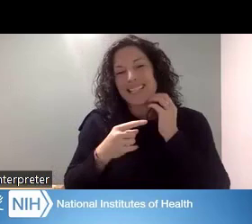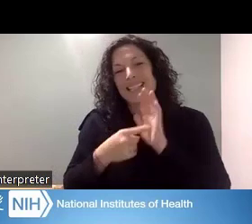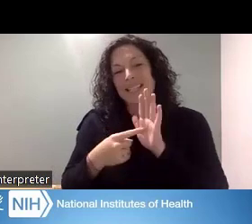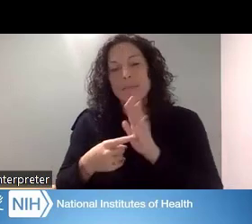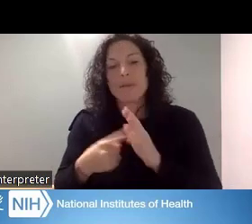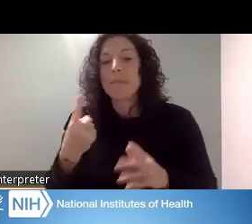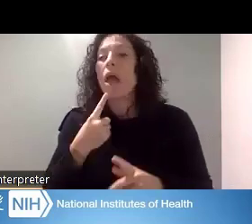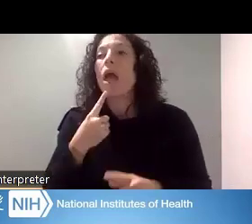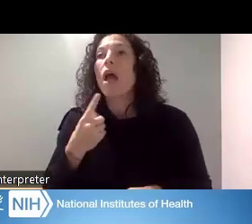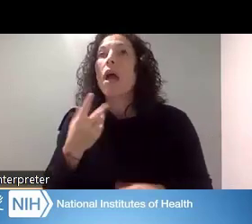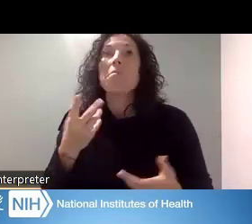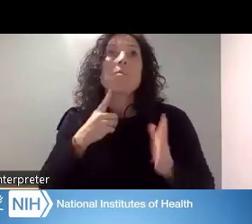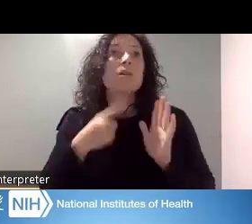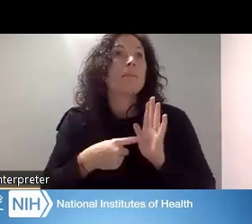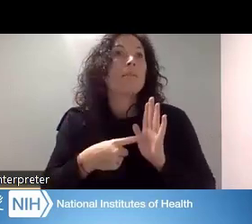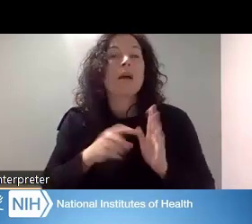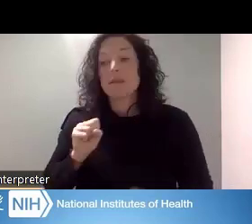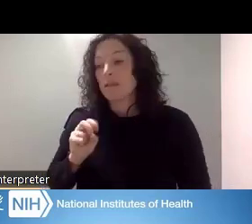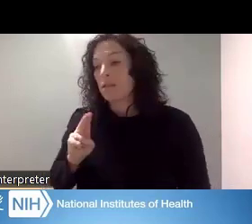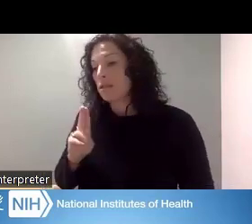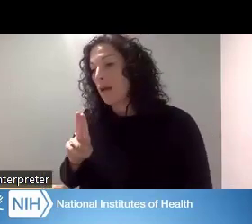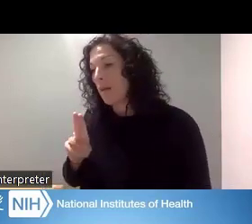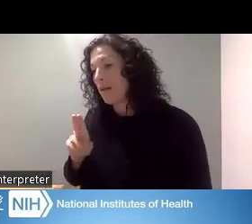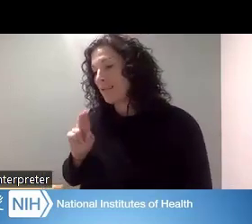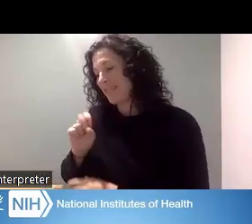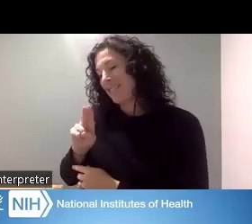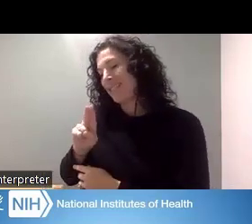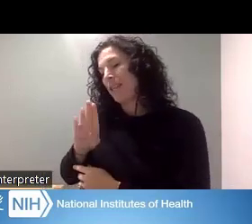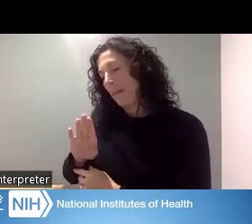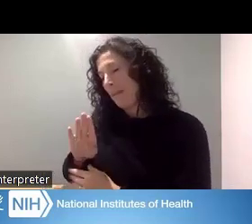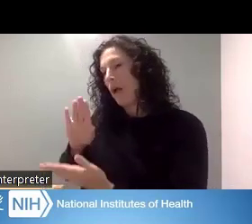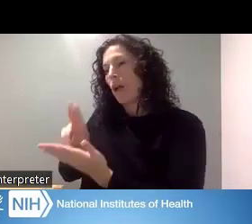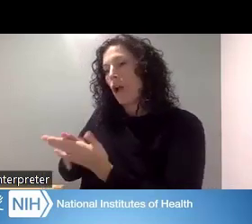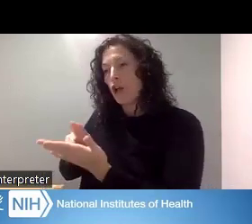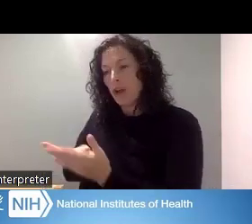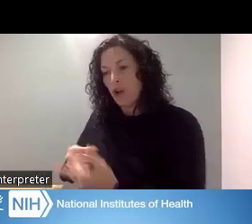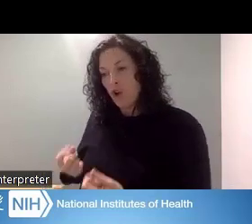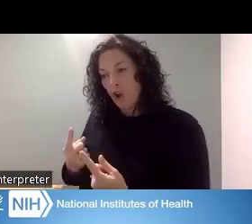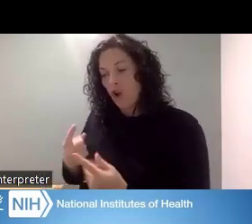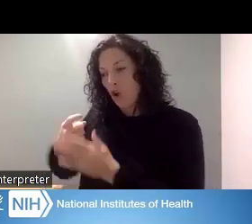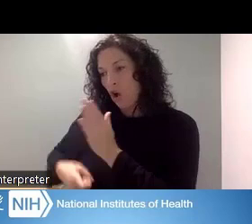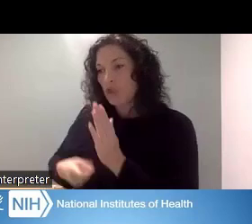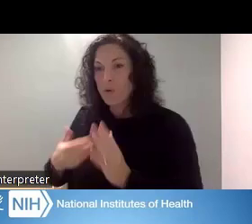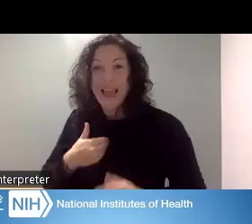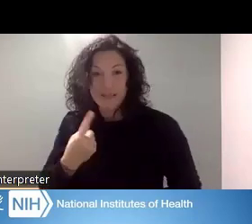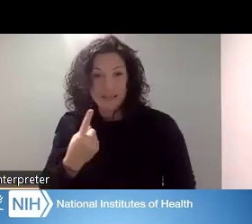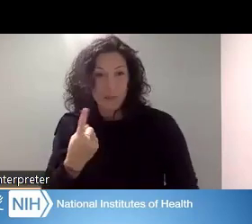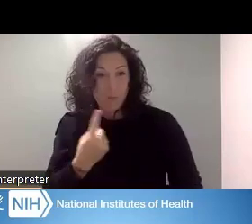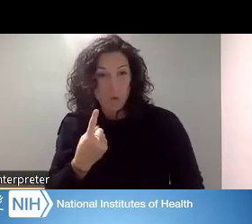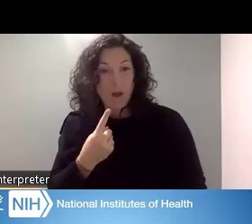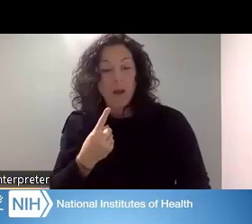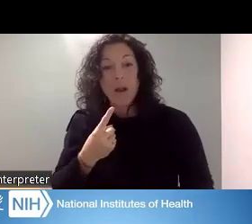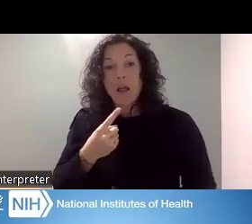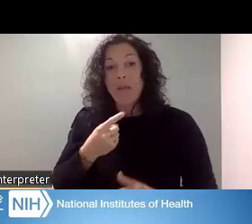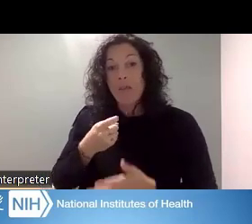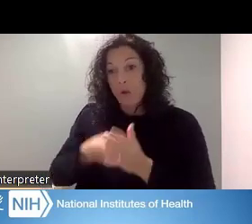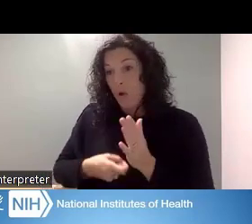would be subcontract costs. You have a subcontractor on your grant, and those costs have been performed,